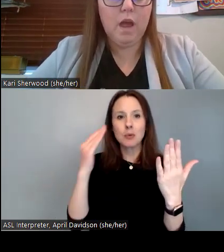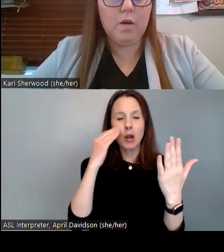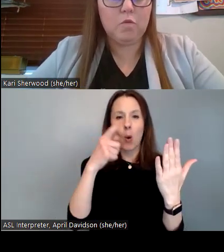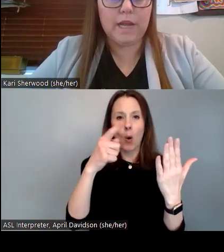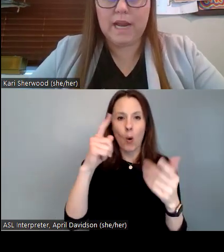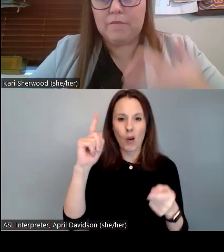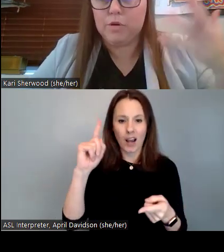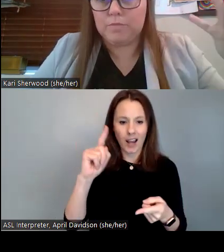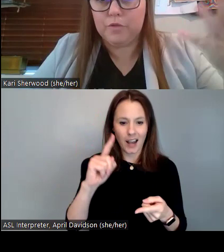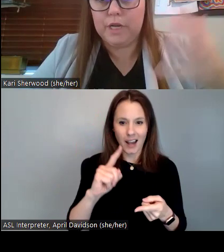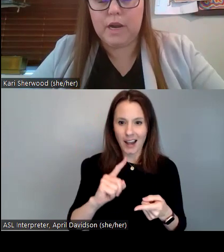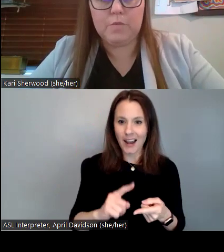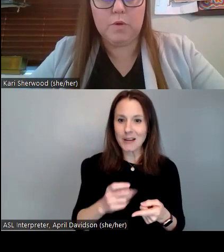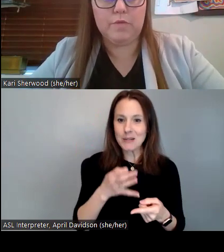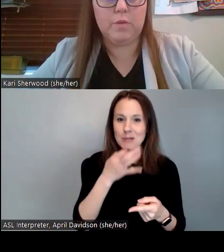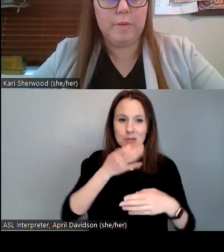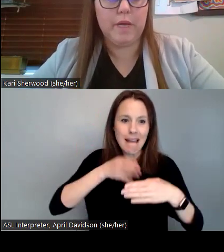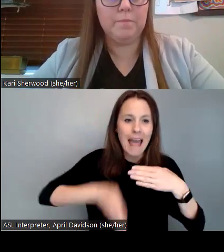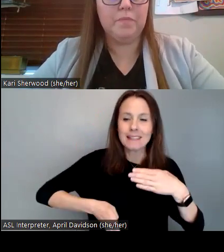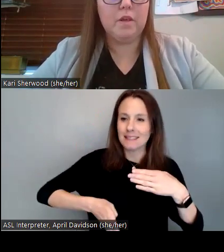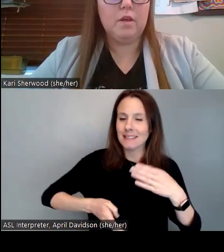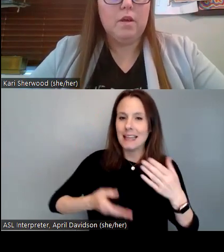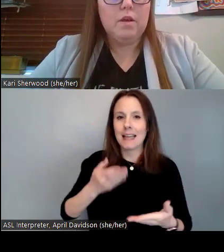where they can have their free time or whatever it may